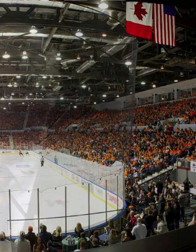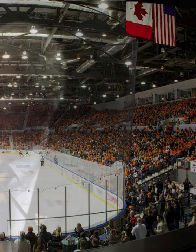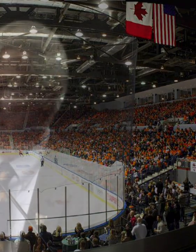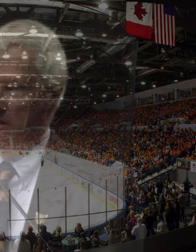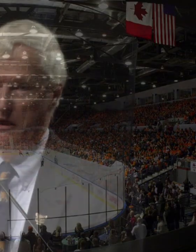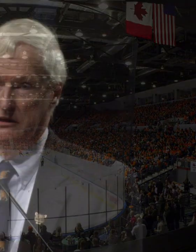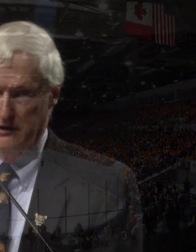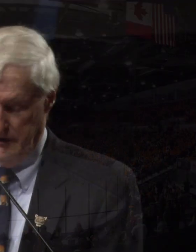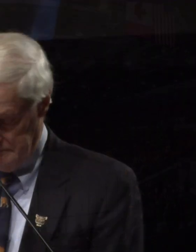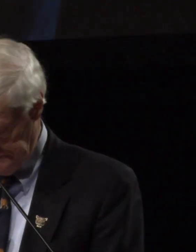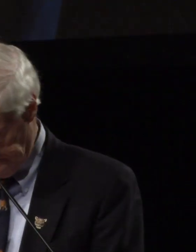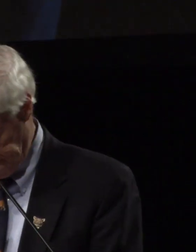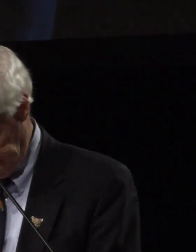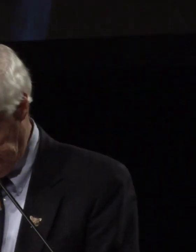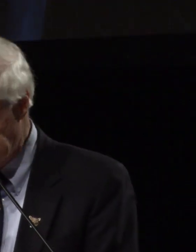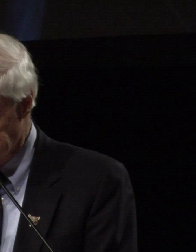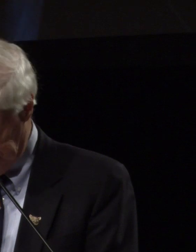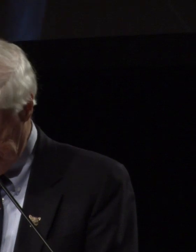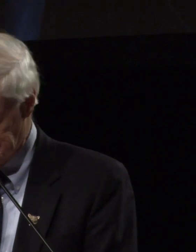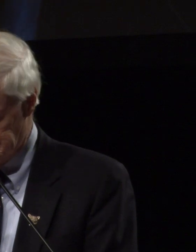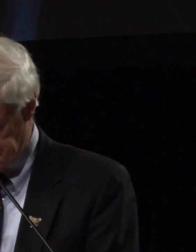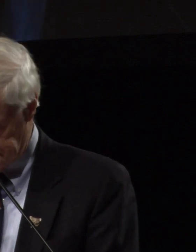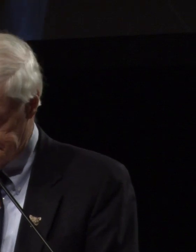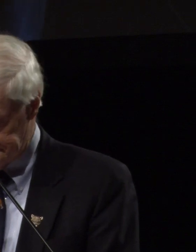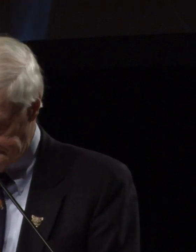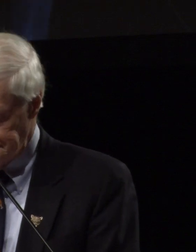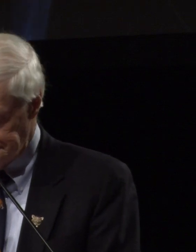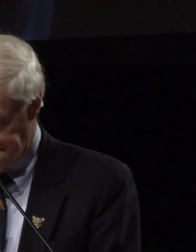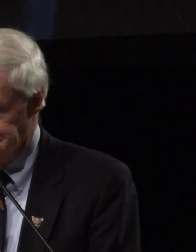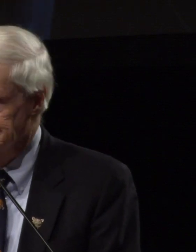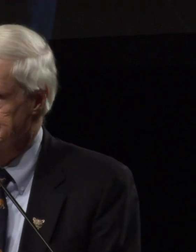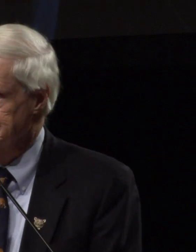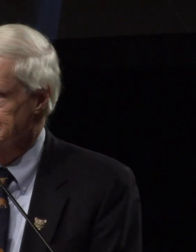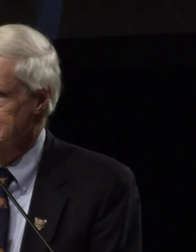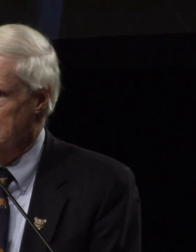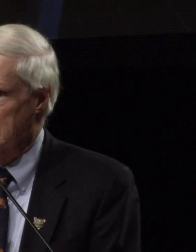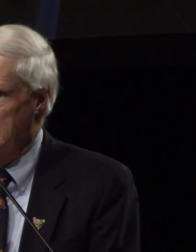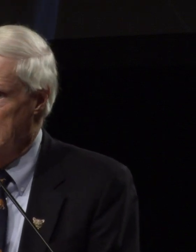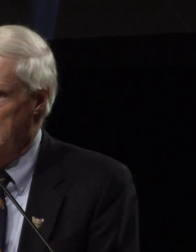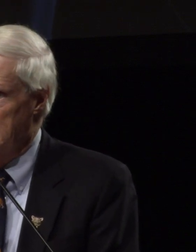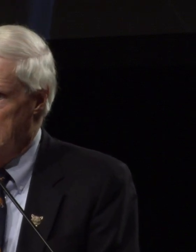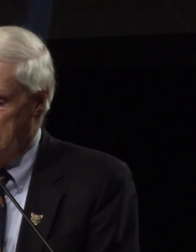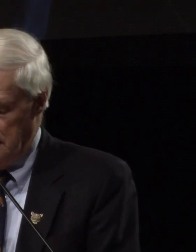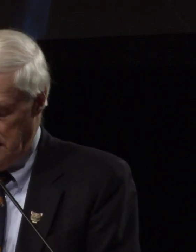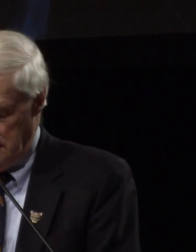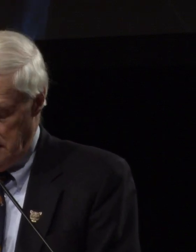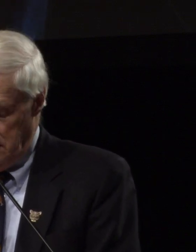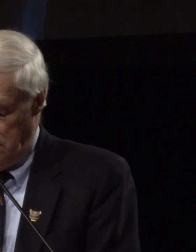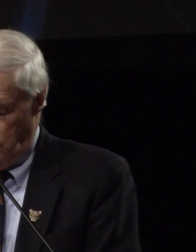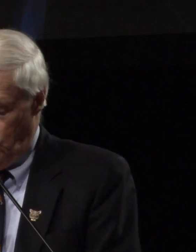WE ARE NOT GOING THERE.